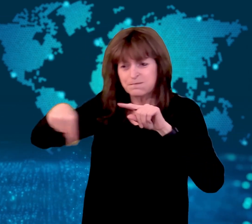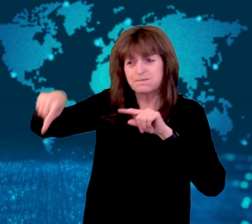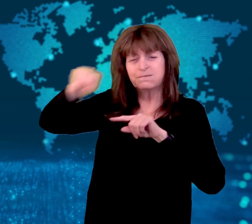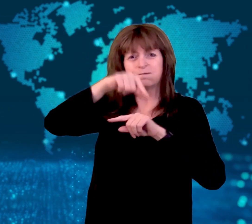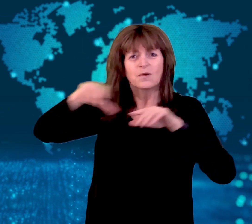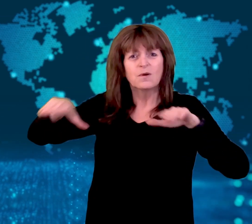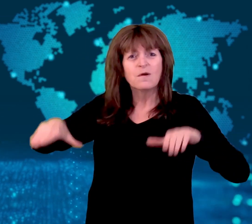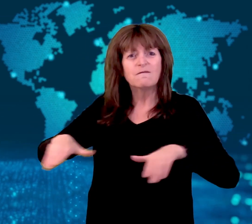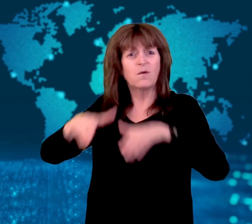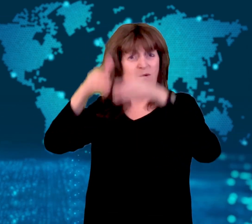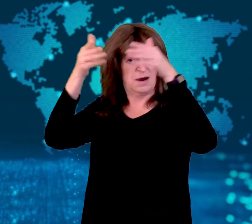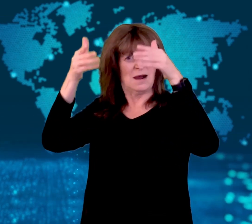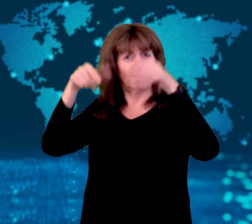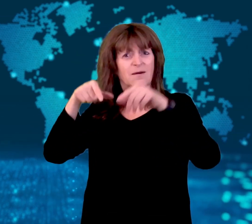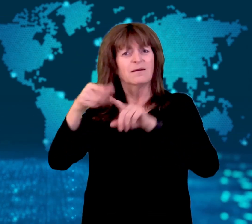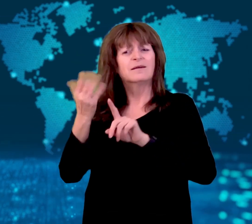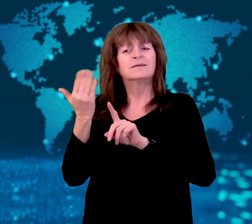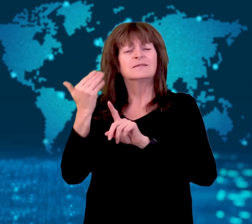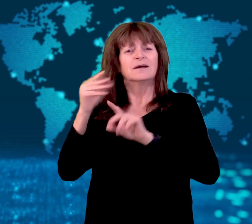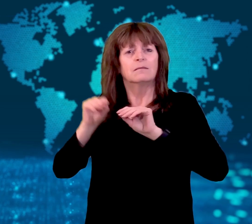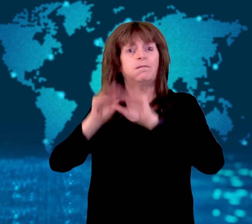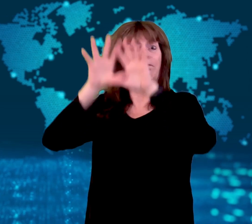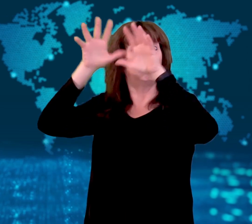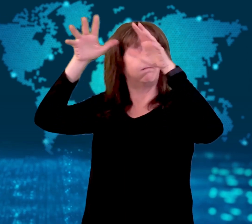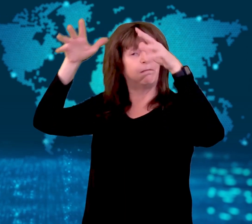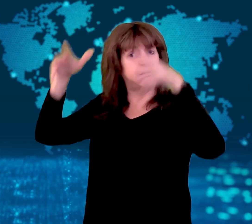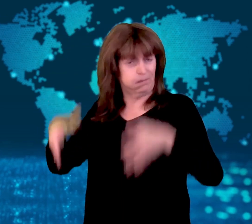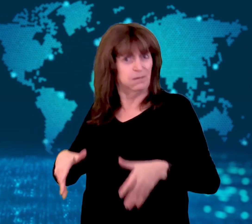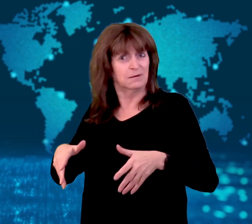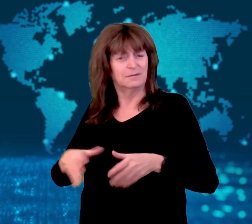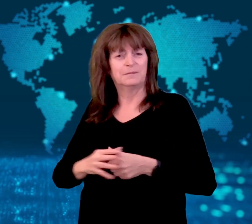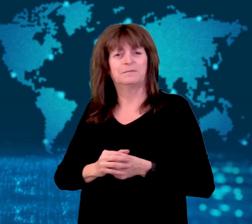a volcano that recently erupted.